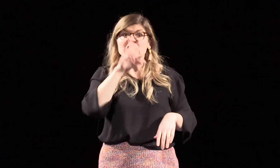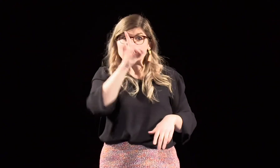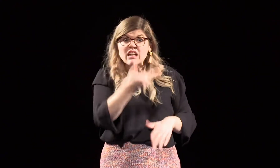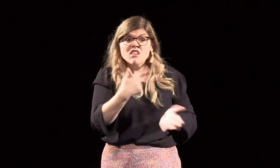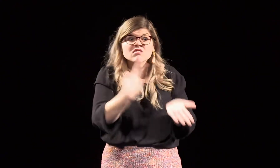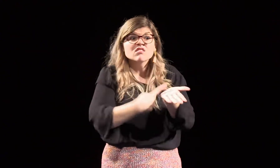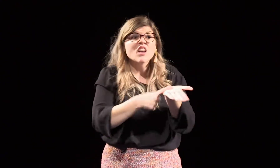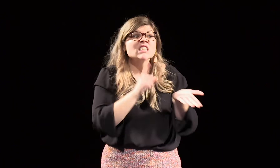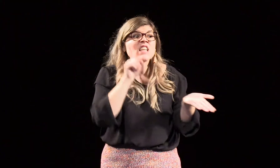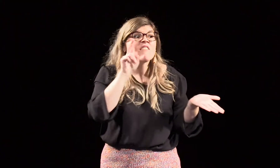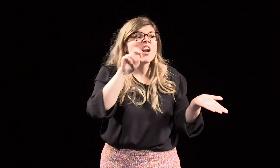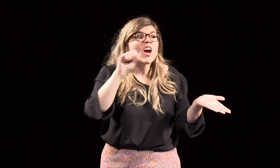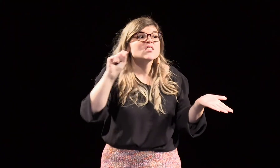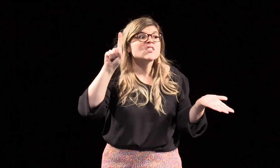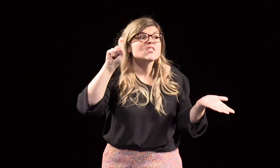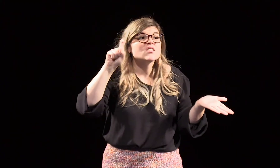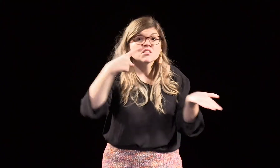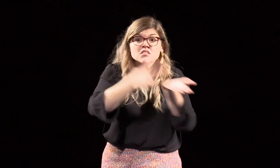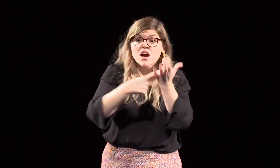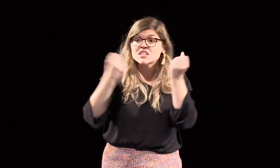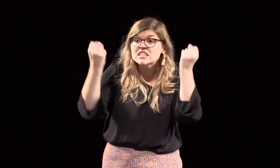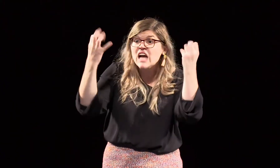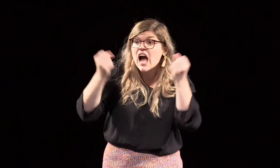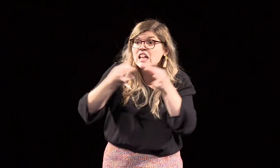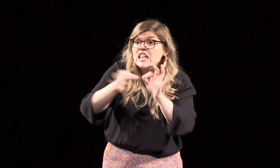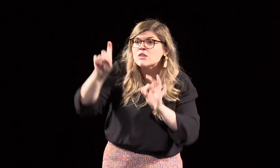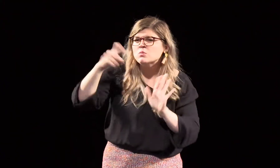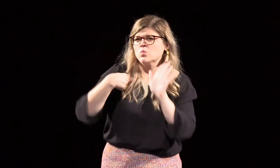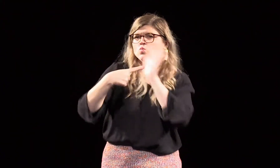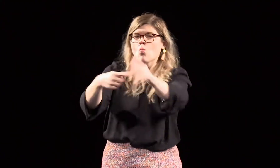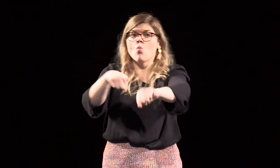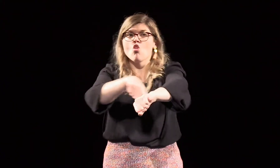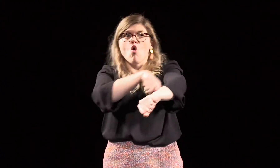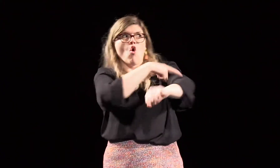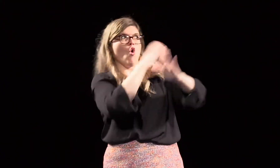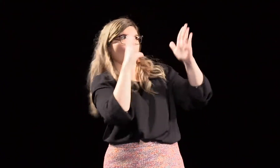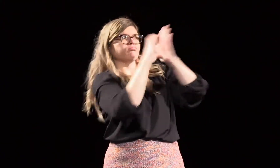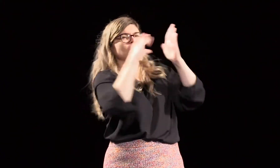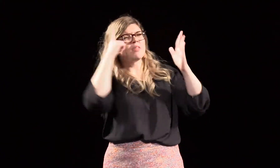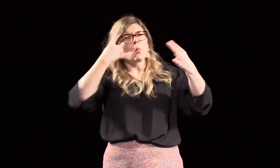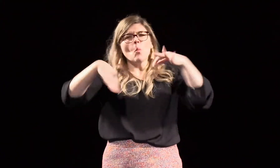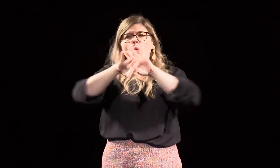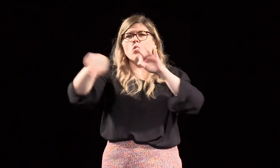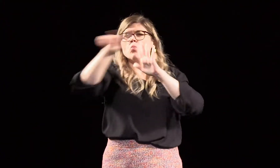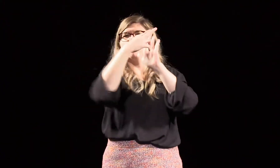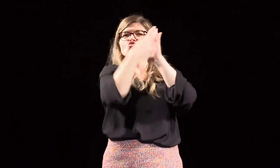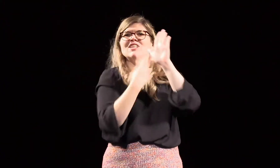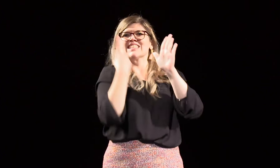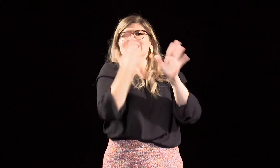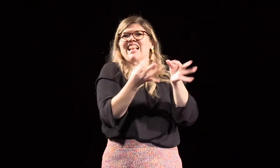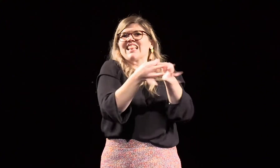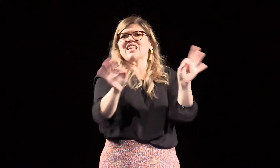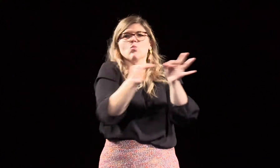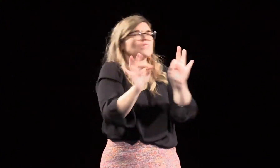from this conversation and see what you think. Examine the language that he uses about sign language.